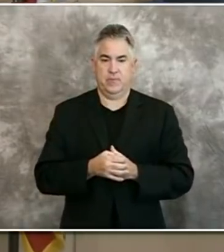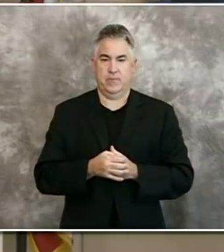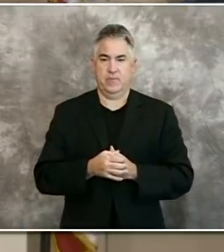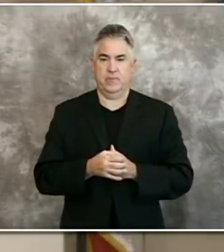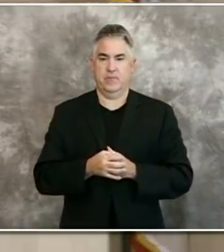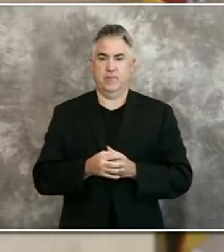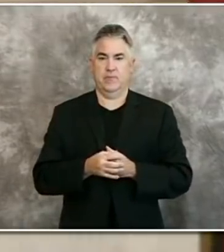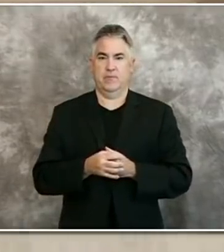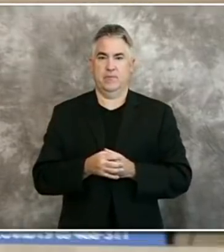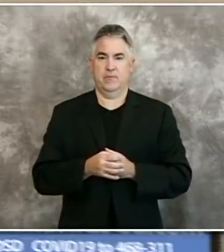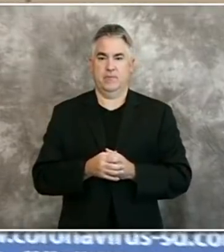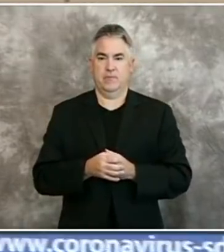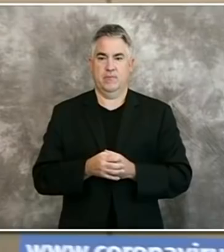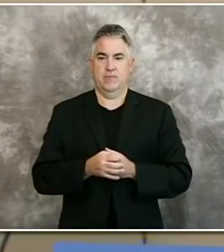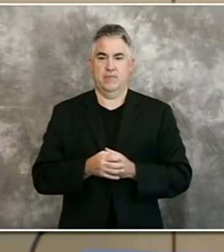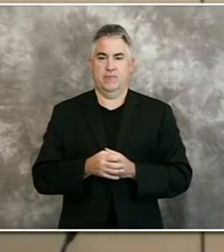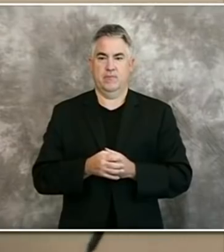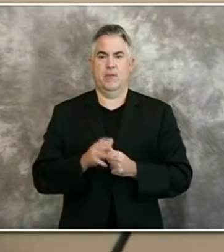TURN IT OVER TO SUPERVISOR